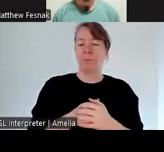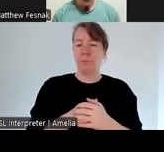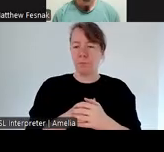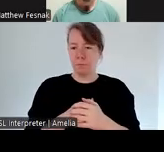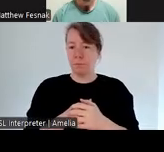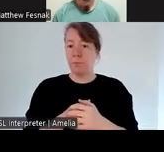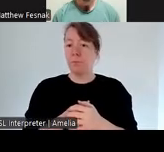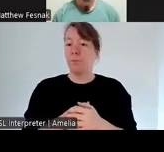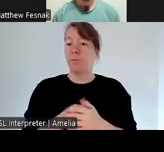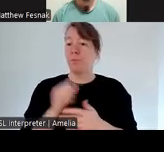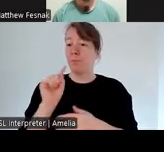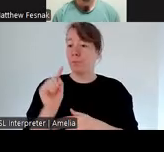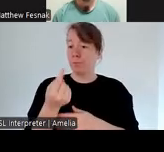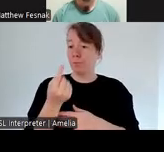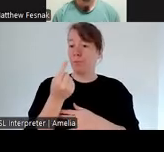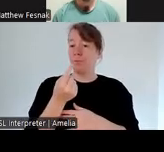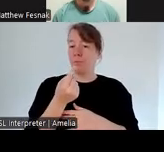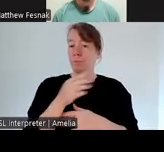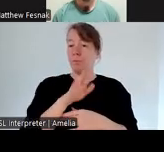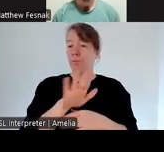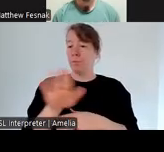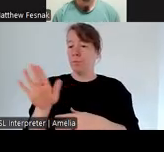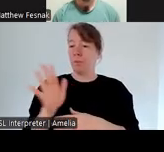So our first question is, what previous experience